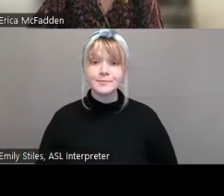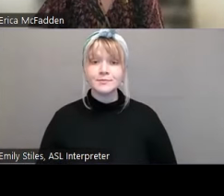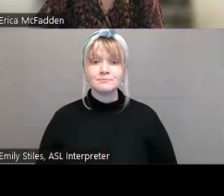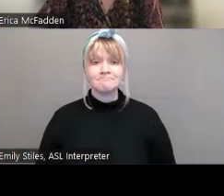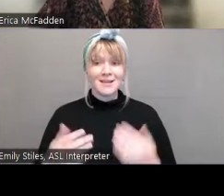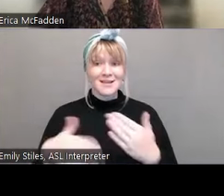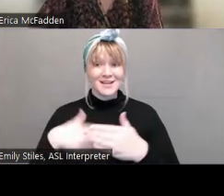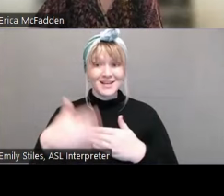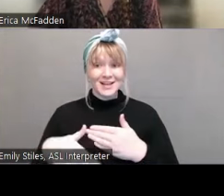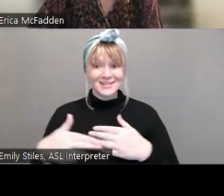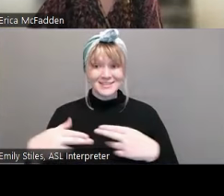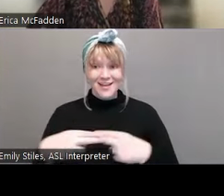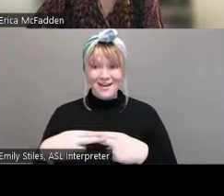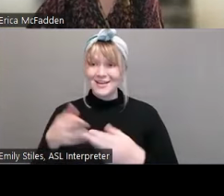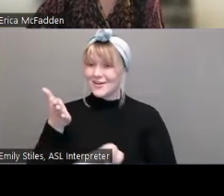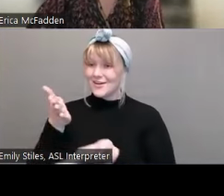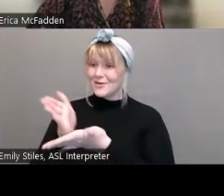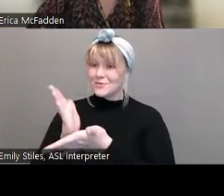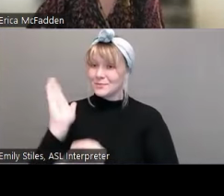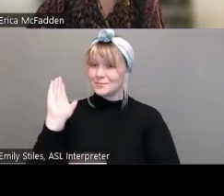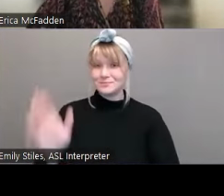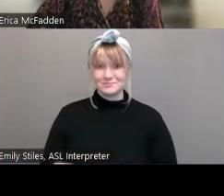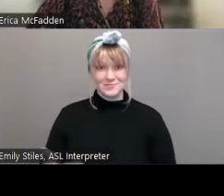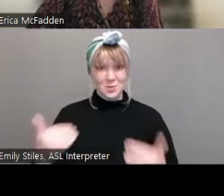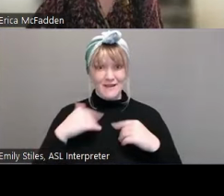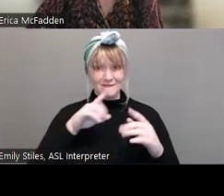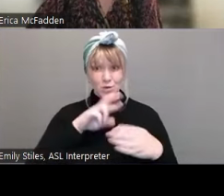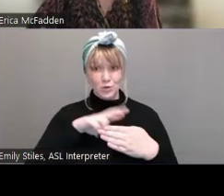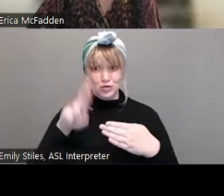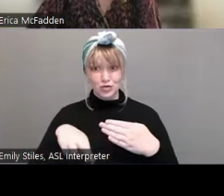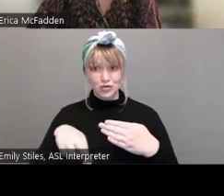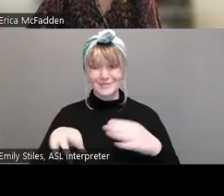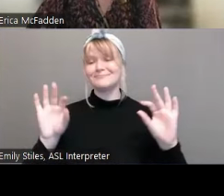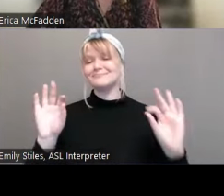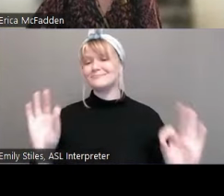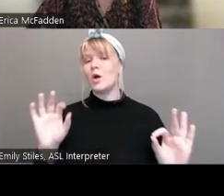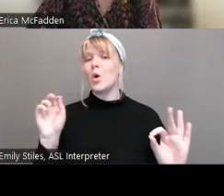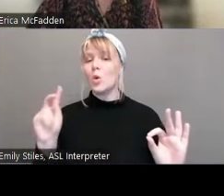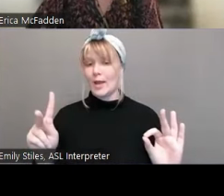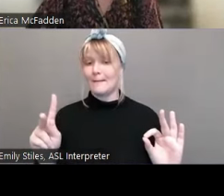We have the poll results.